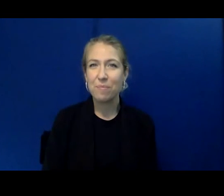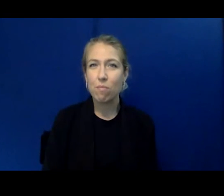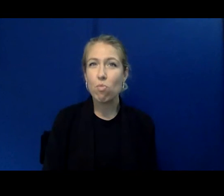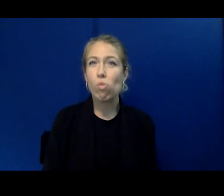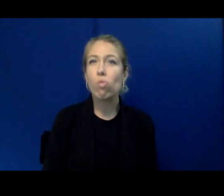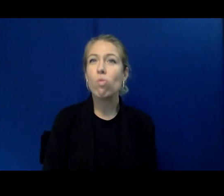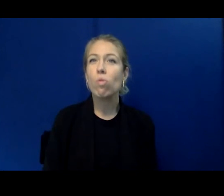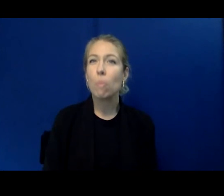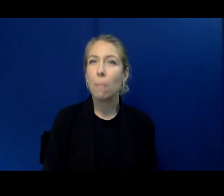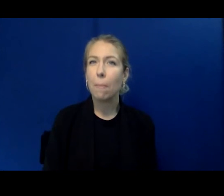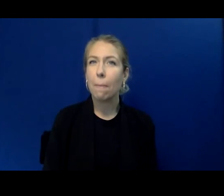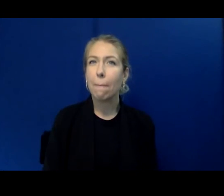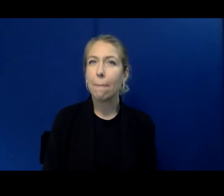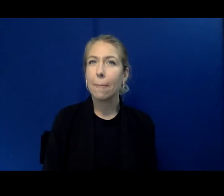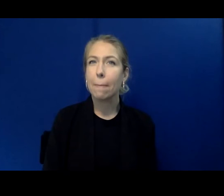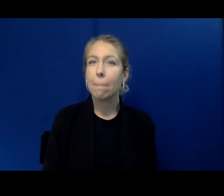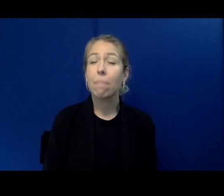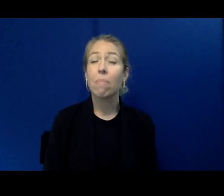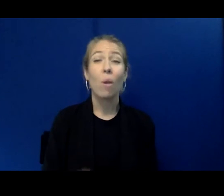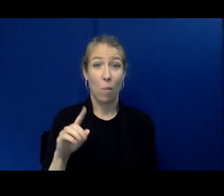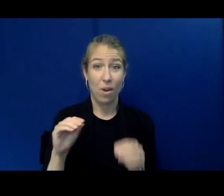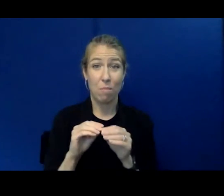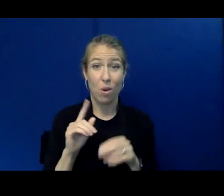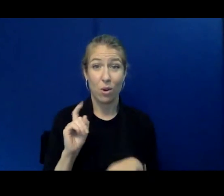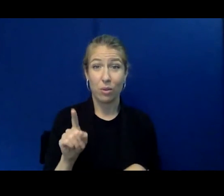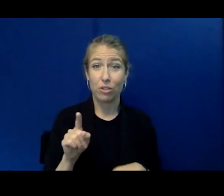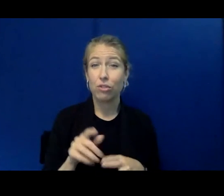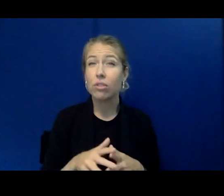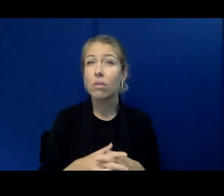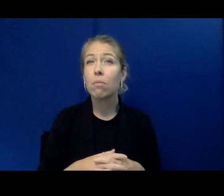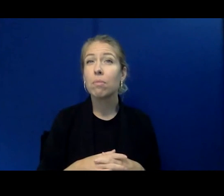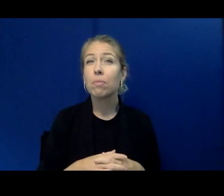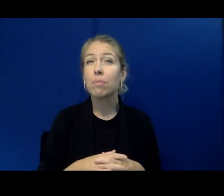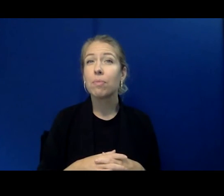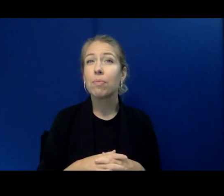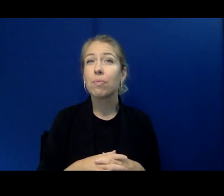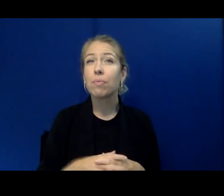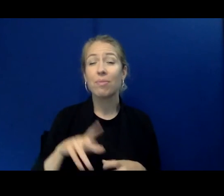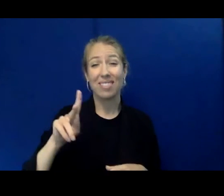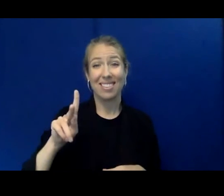It looks like we have one more question, Keith asks it looks like the efforts to identify